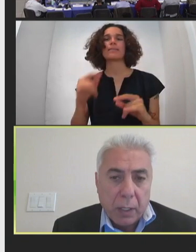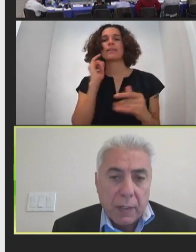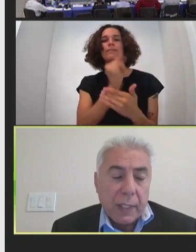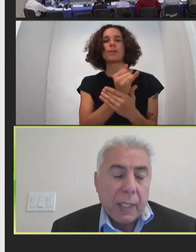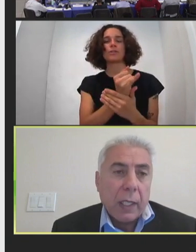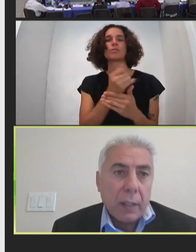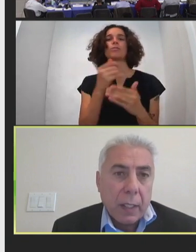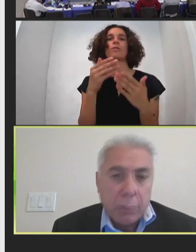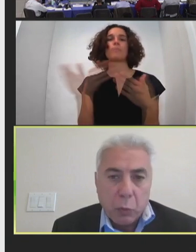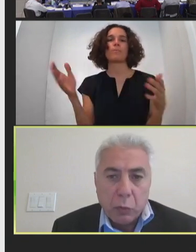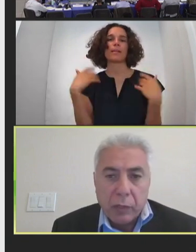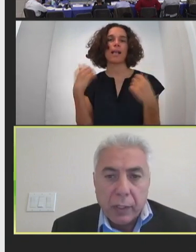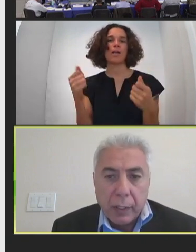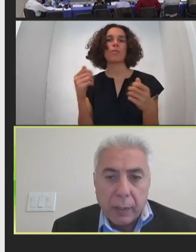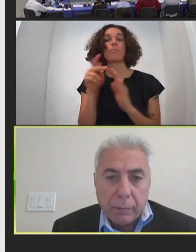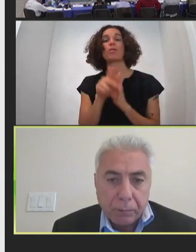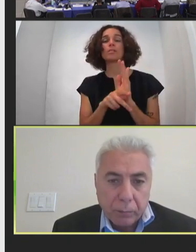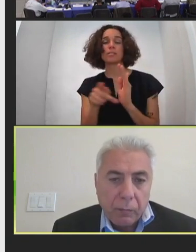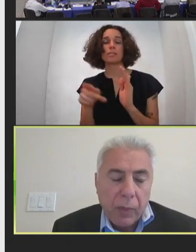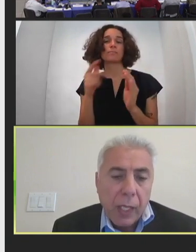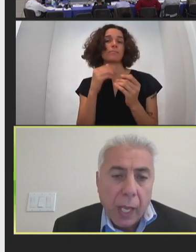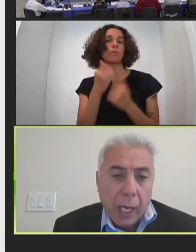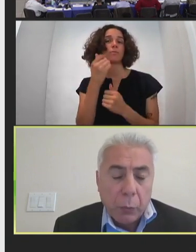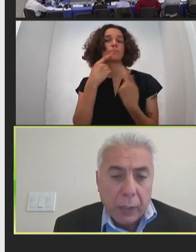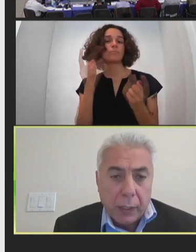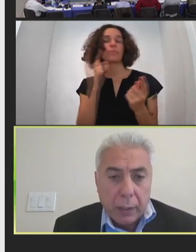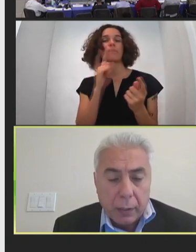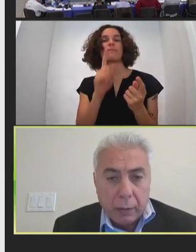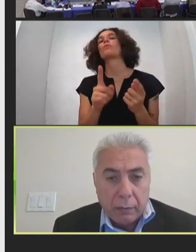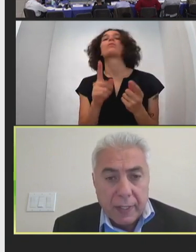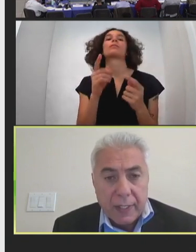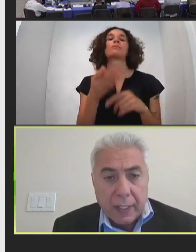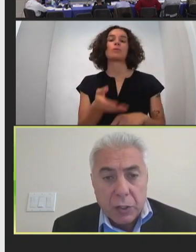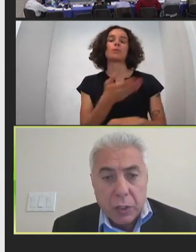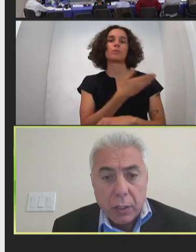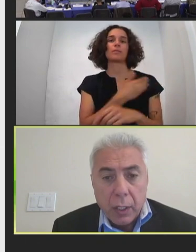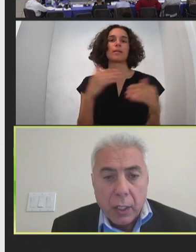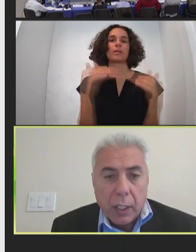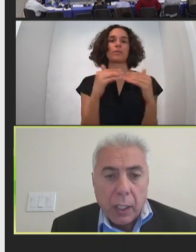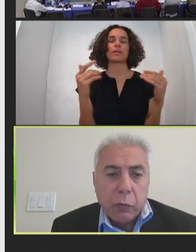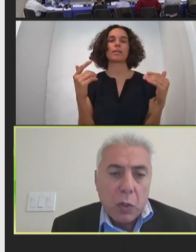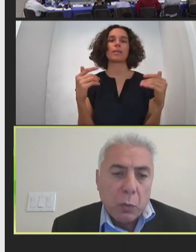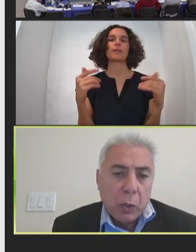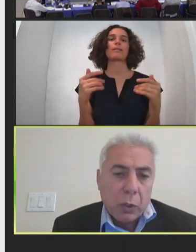policy that has improved the equity in vaccination. And of course, we wanted